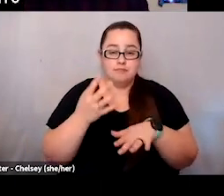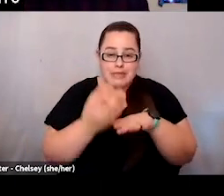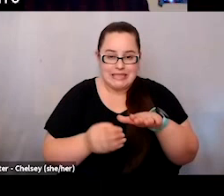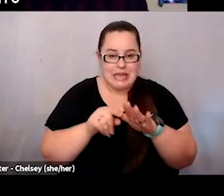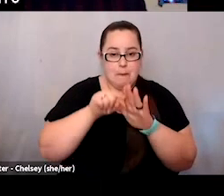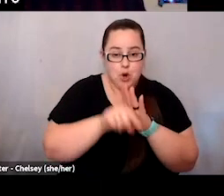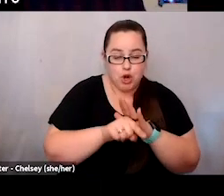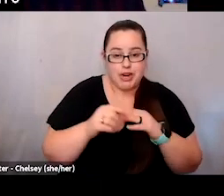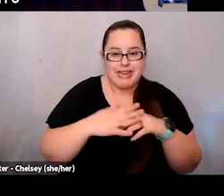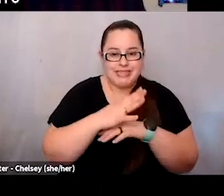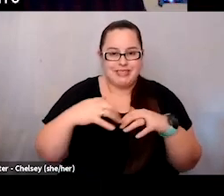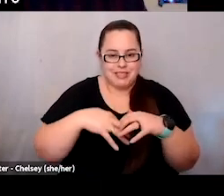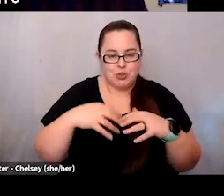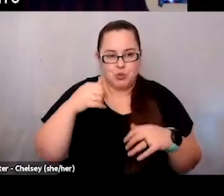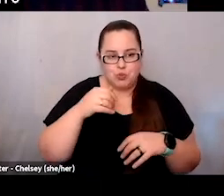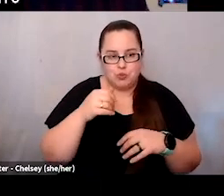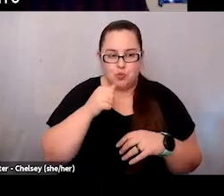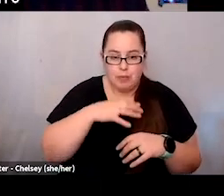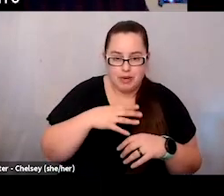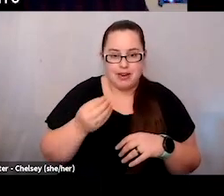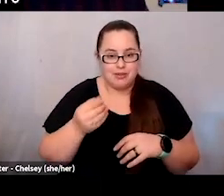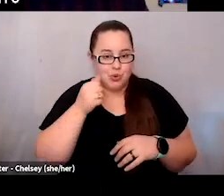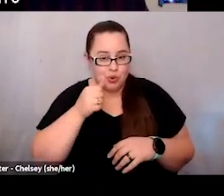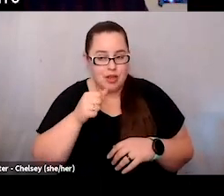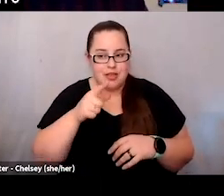little bit about this issue again. Missing and murdered Indigenous women and girls. This